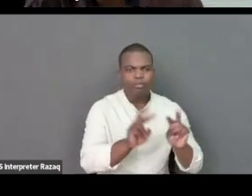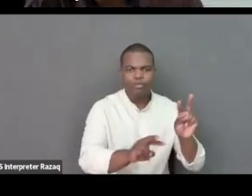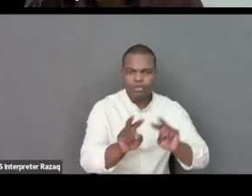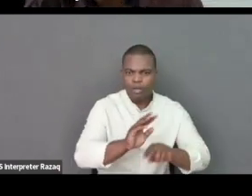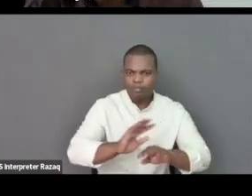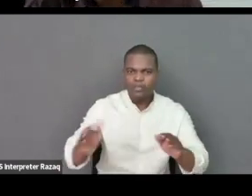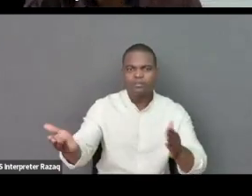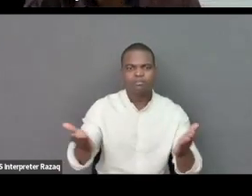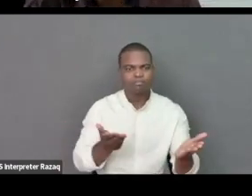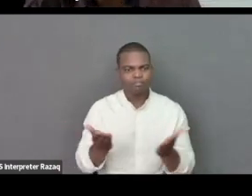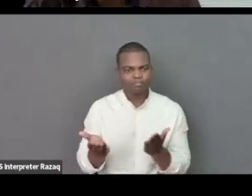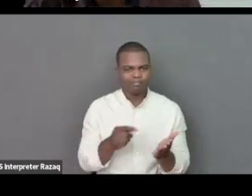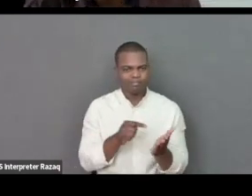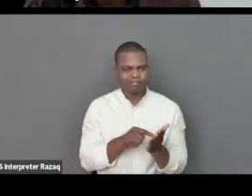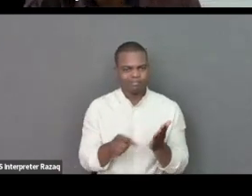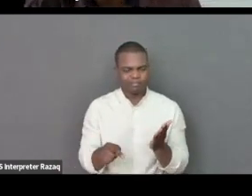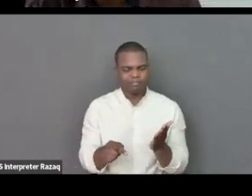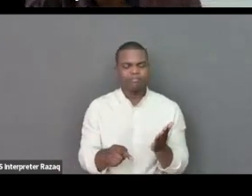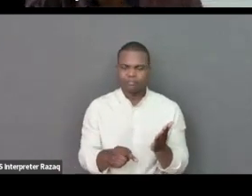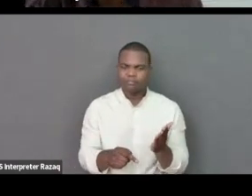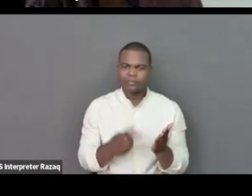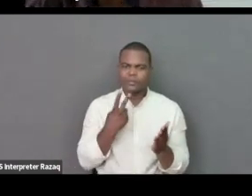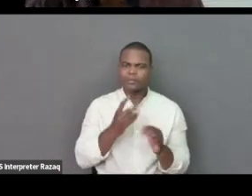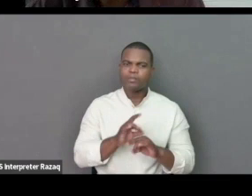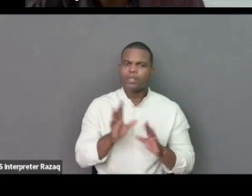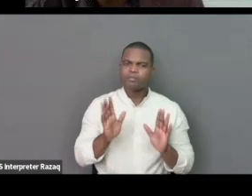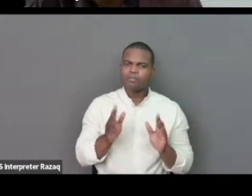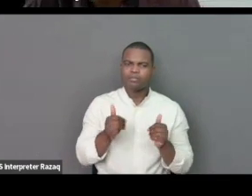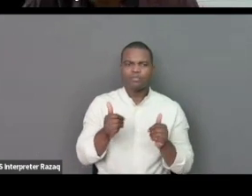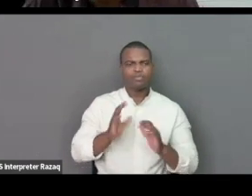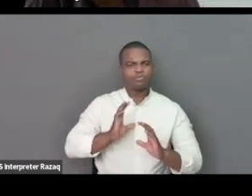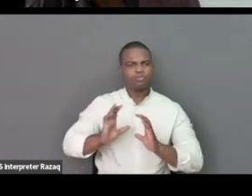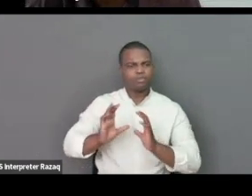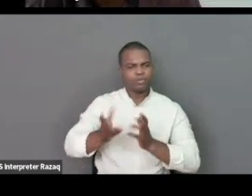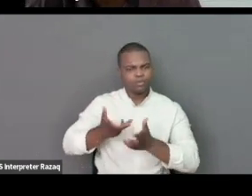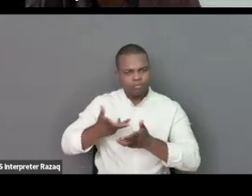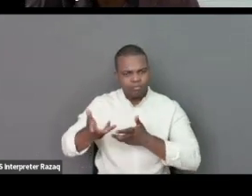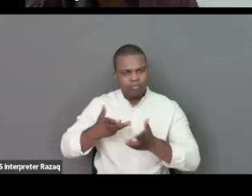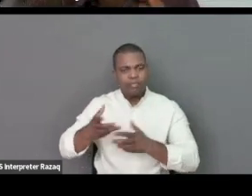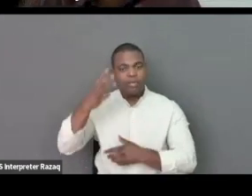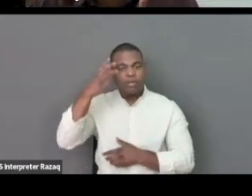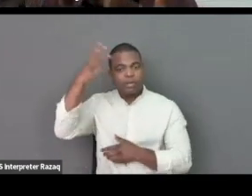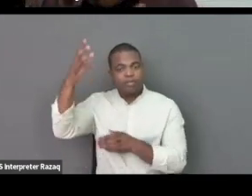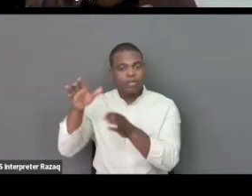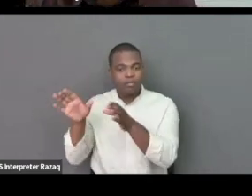seen that accessibility statements did appear. Unfortunately, not all websites have an accessibility statement, but